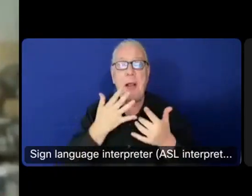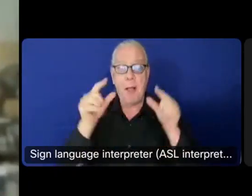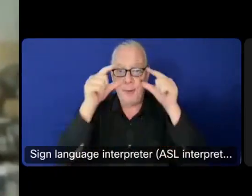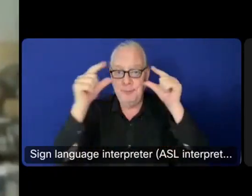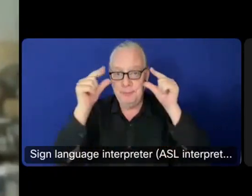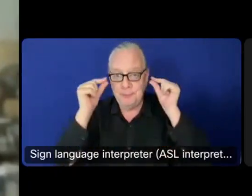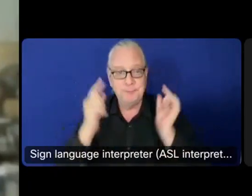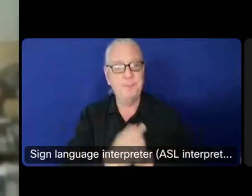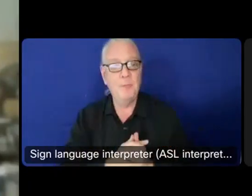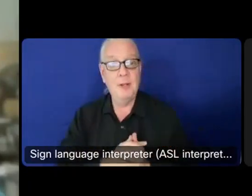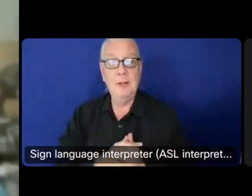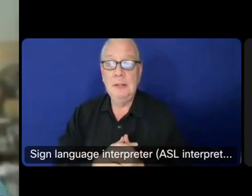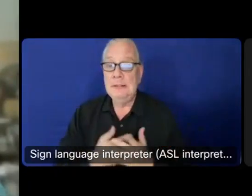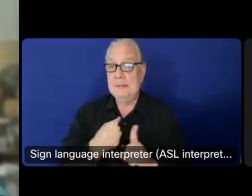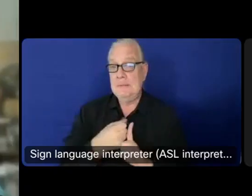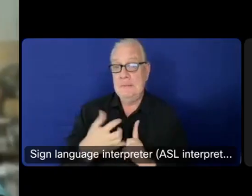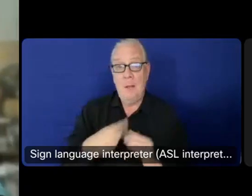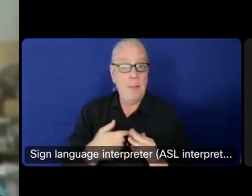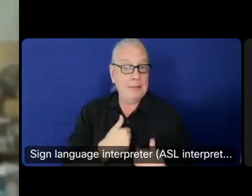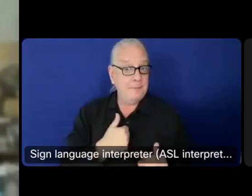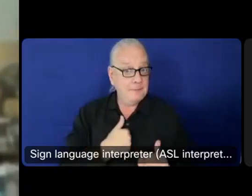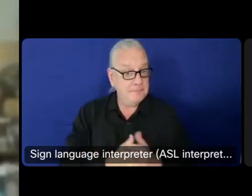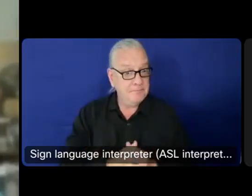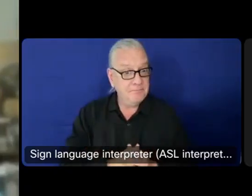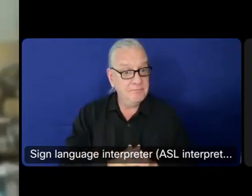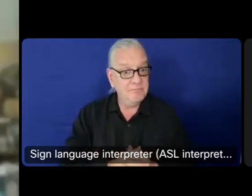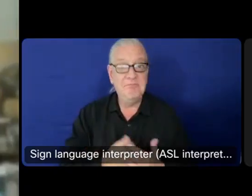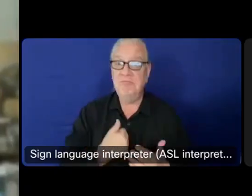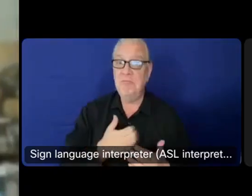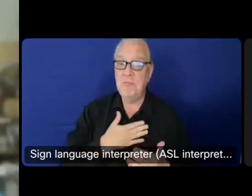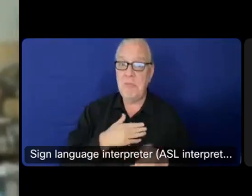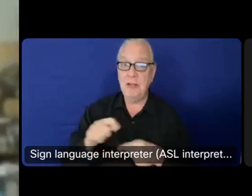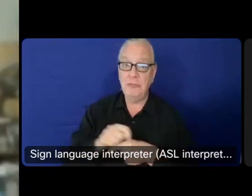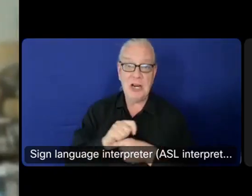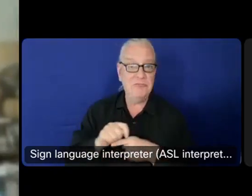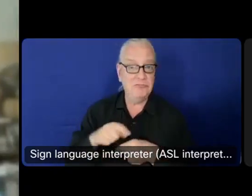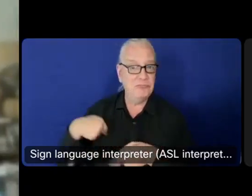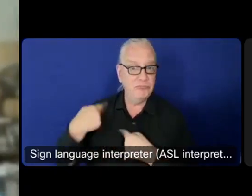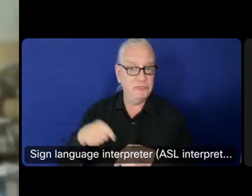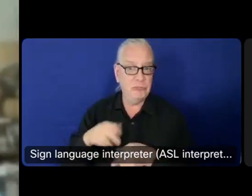about me is that I am a nurse by trade. I have been living with